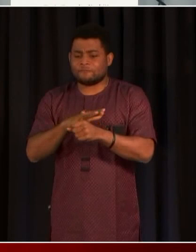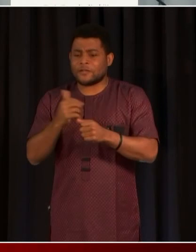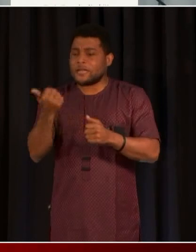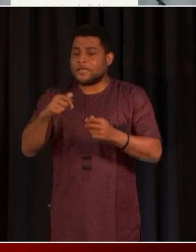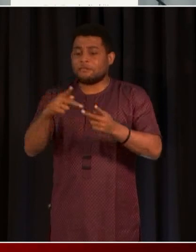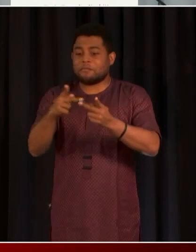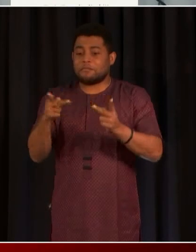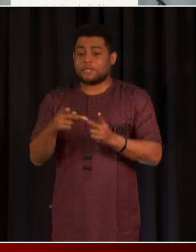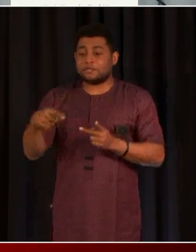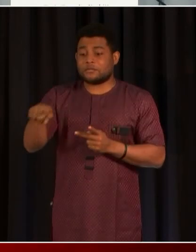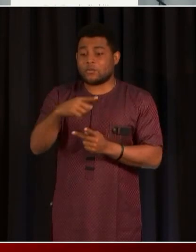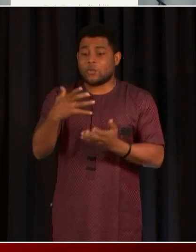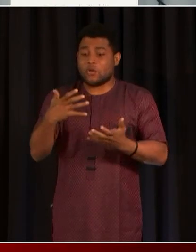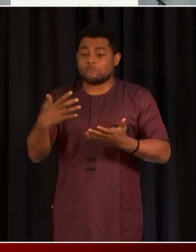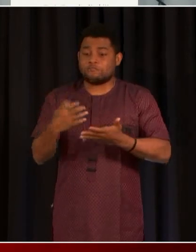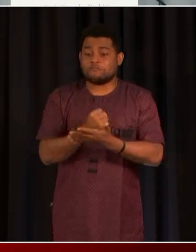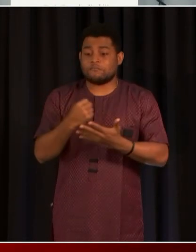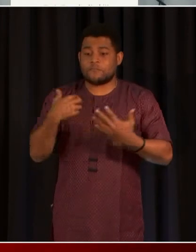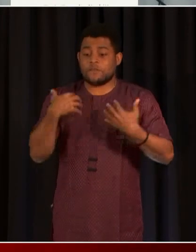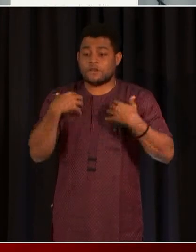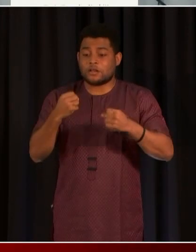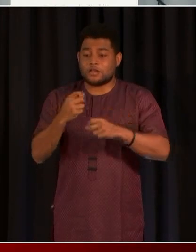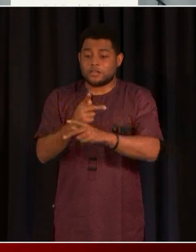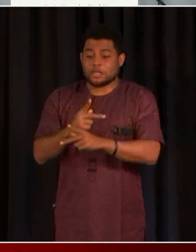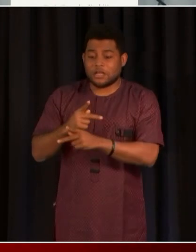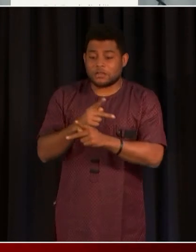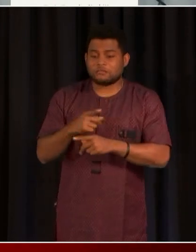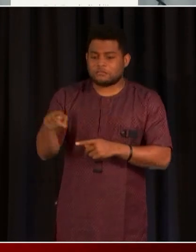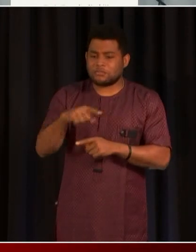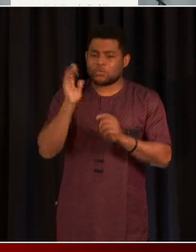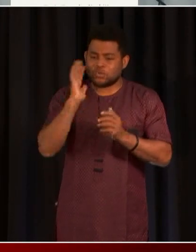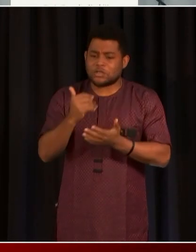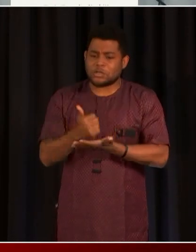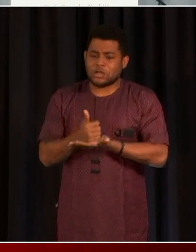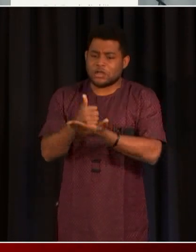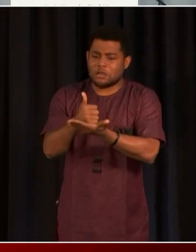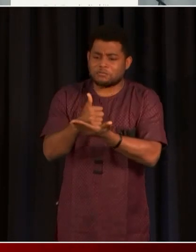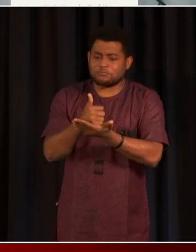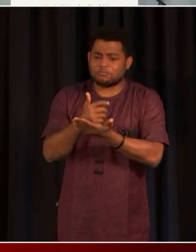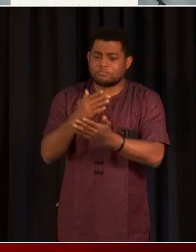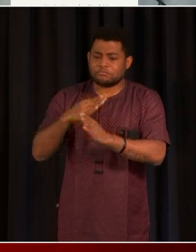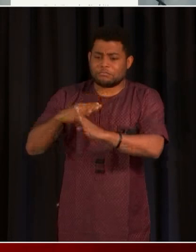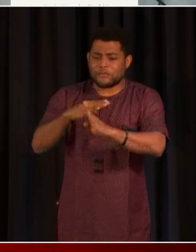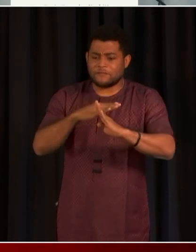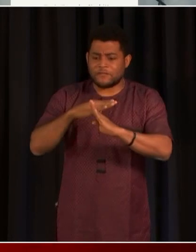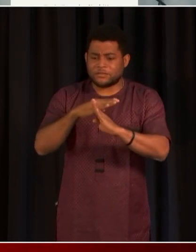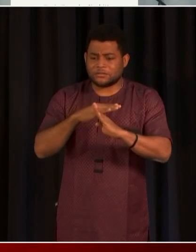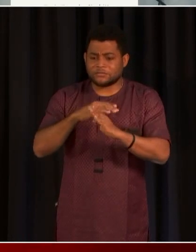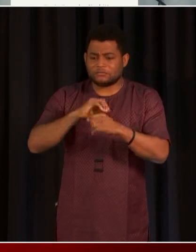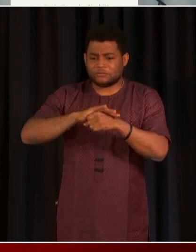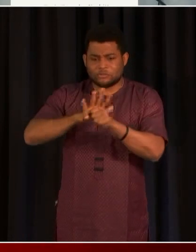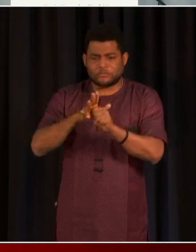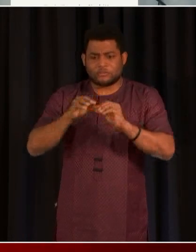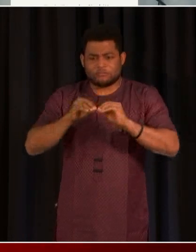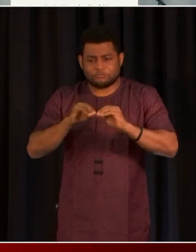receive health care to help disrupt the spread of COVID-19 and to make sure that we can prevent outbreaks